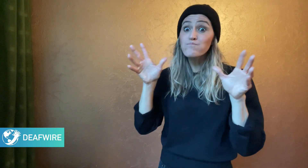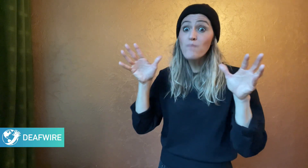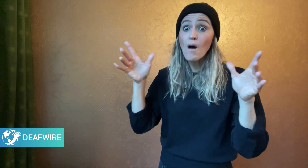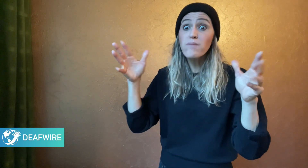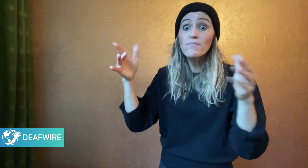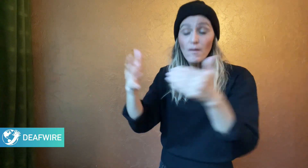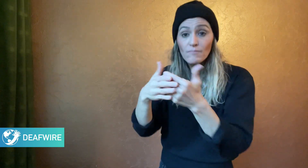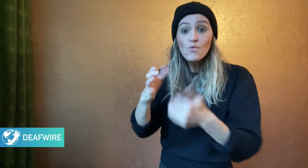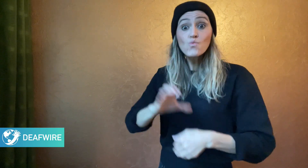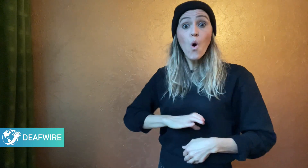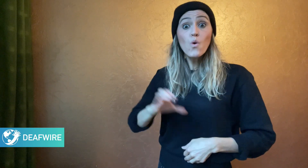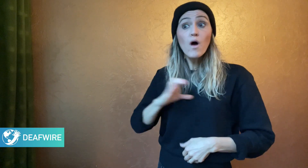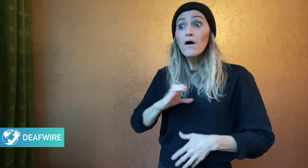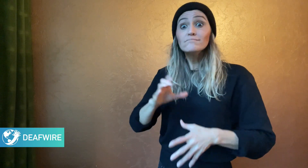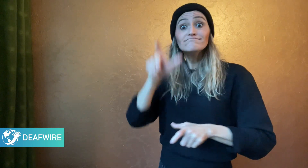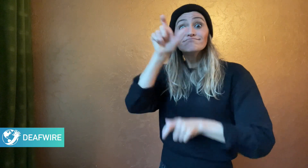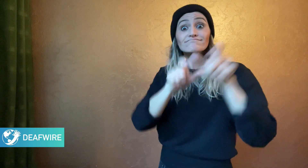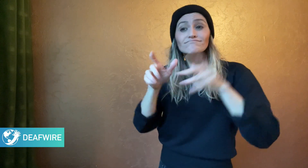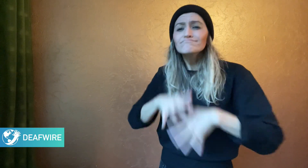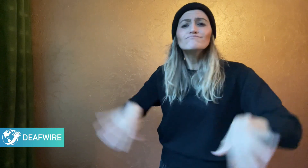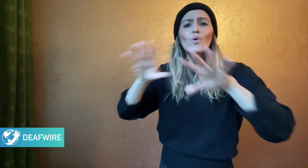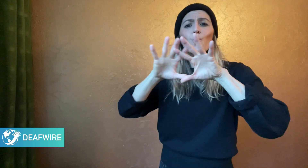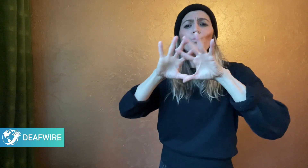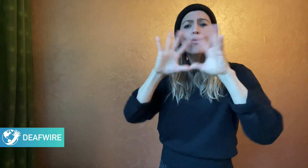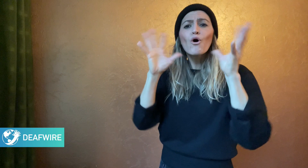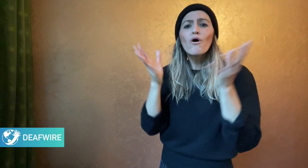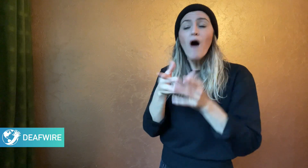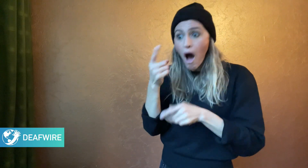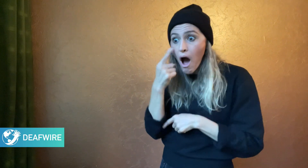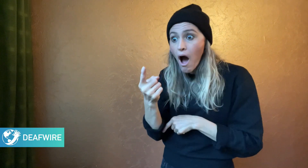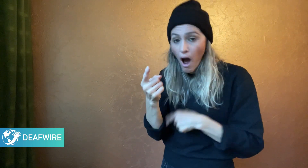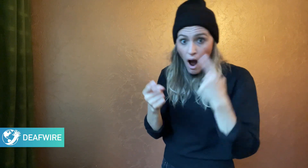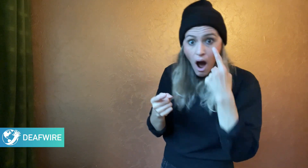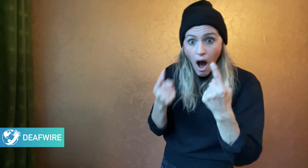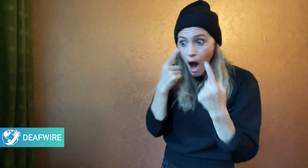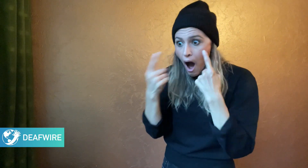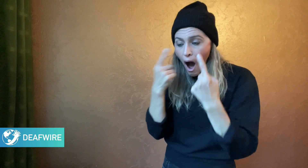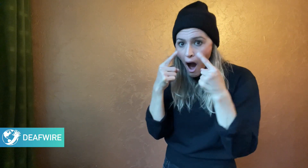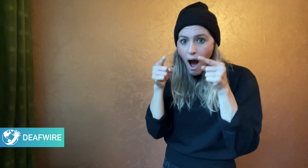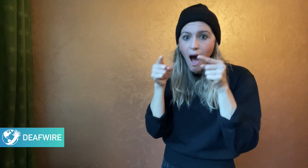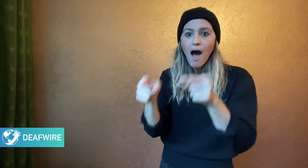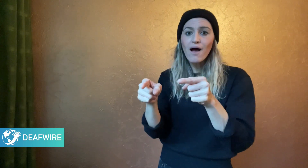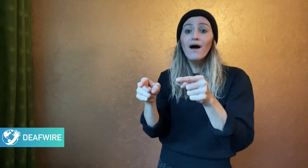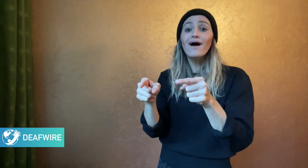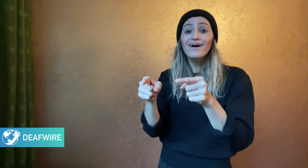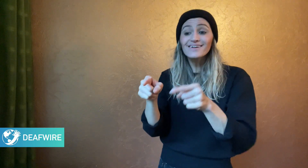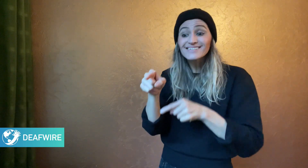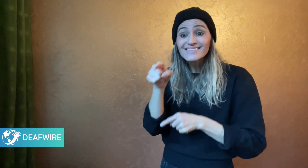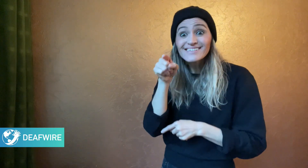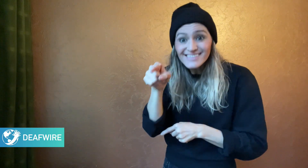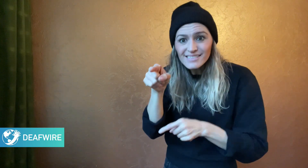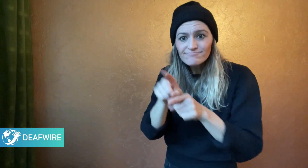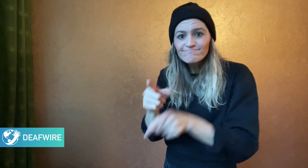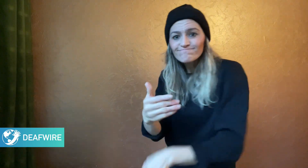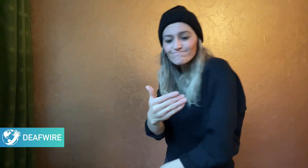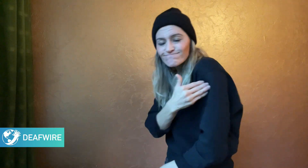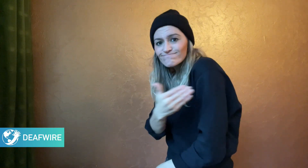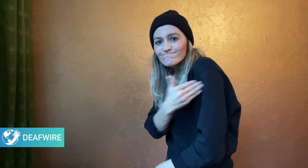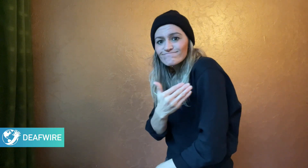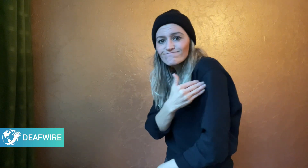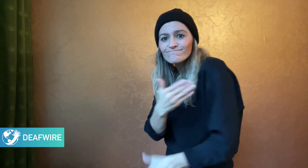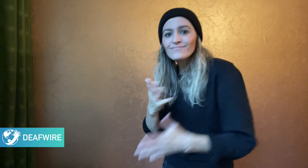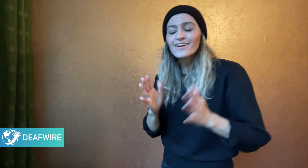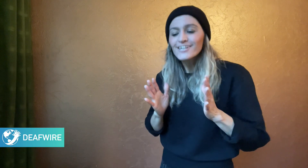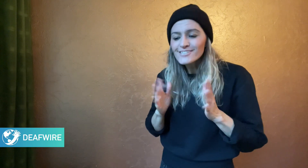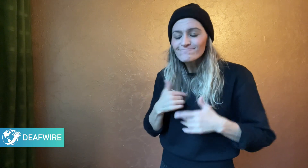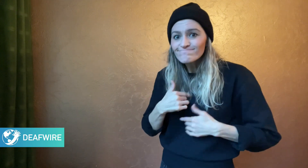and remind them that they are not alone. I hope that today’s